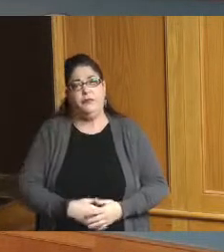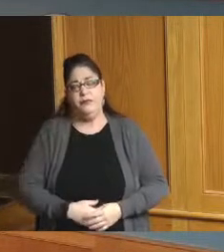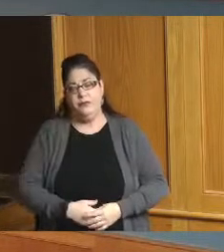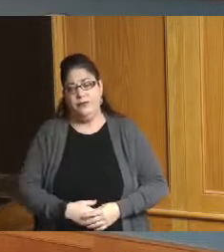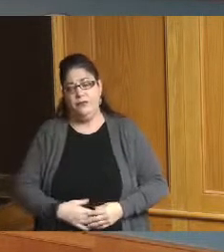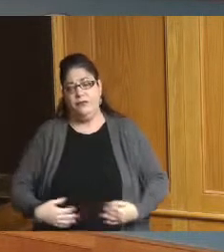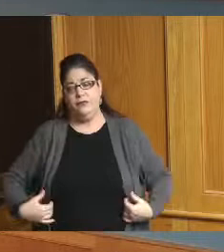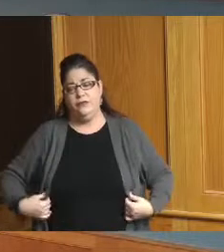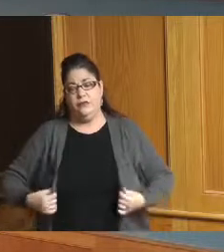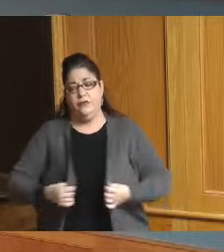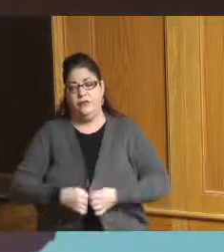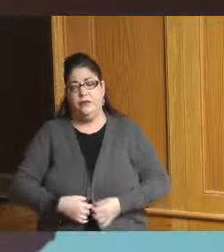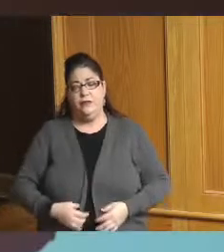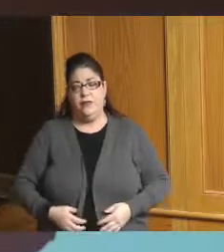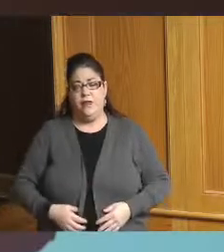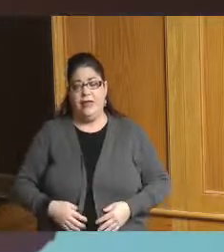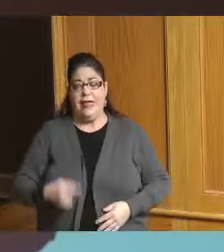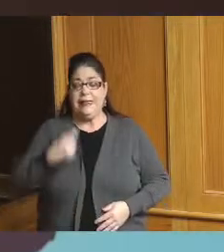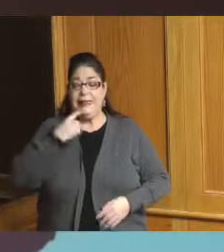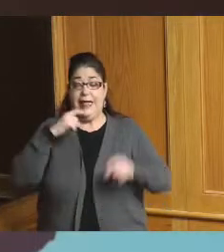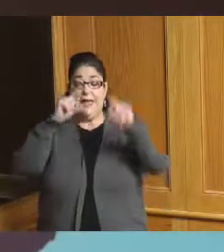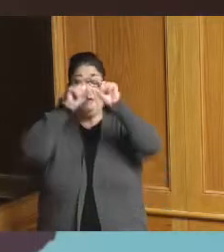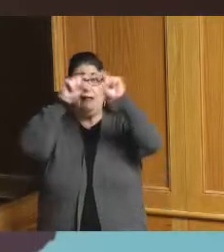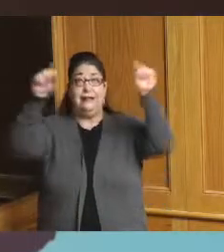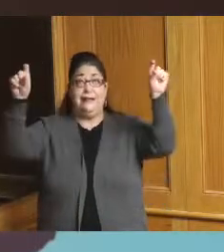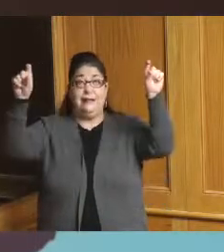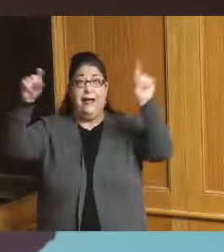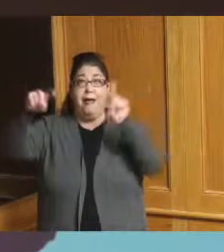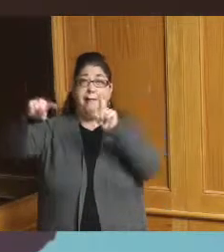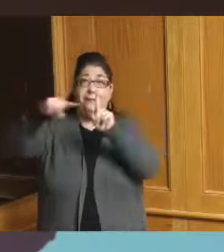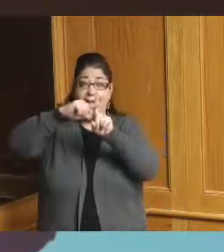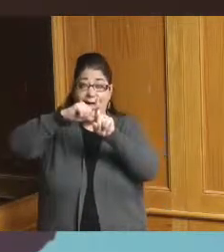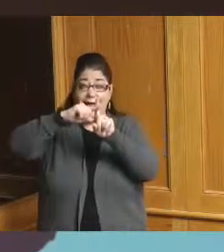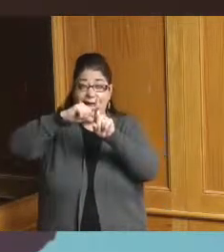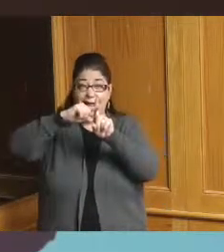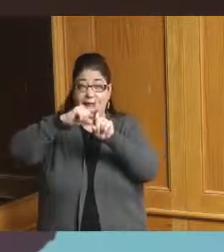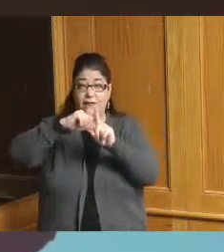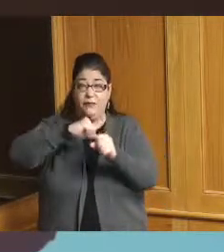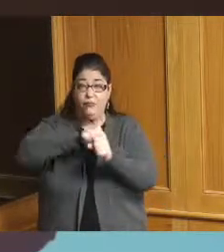it's of course it says at the top positive cases over the last seven days per hundred thousand